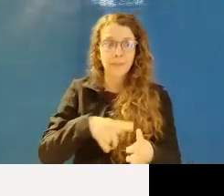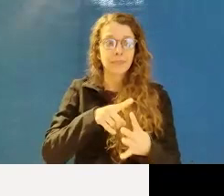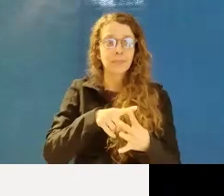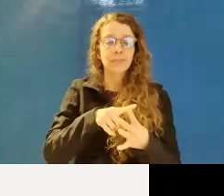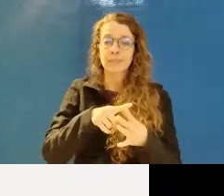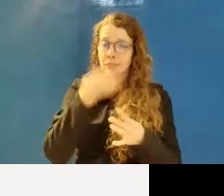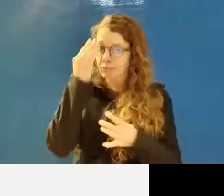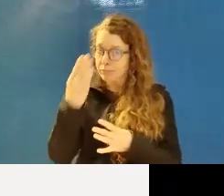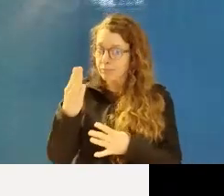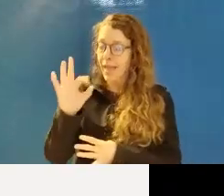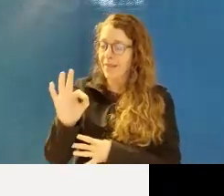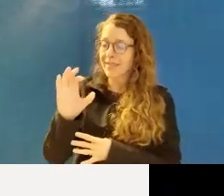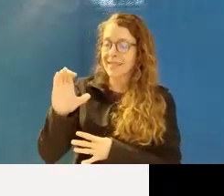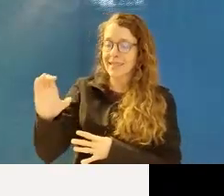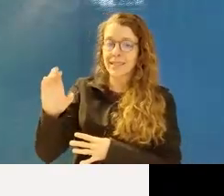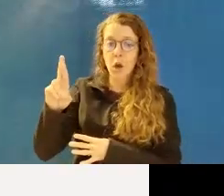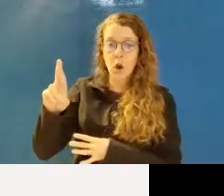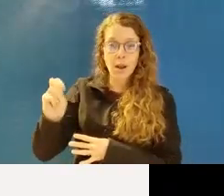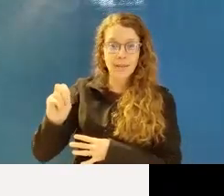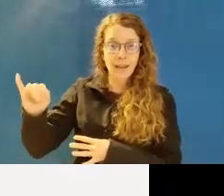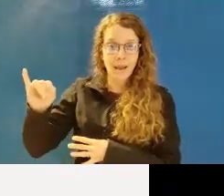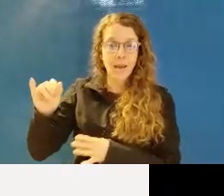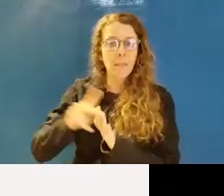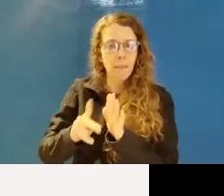the FCC RSI policy, which provides guidance.